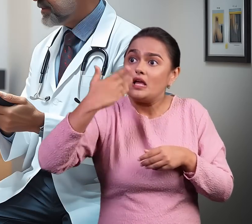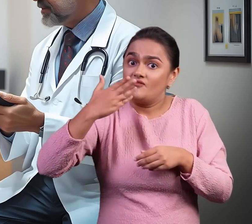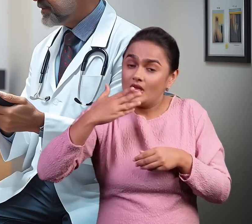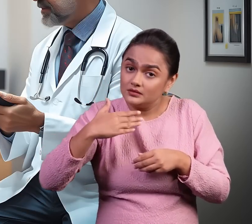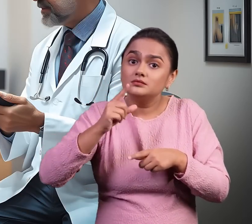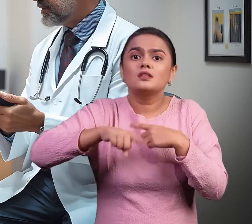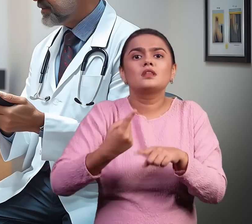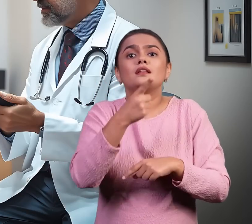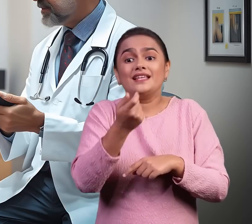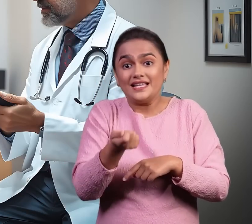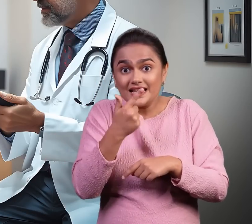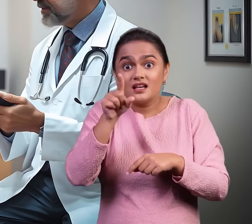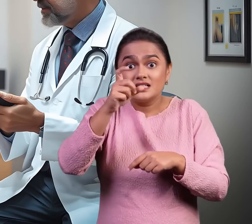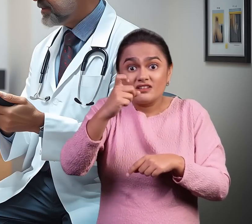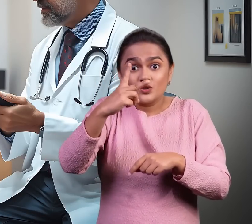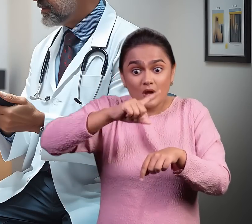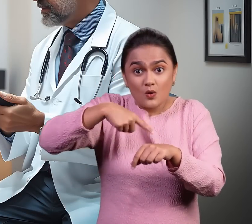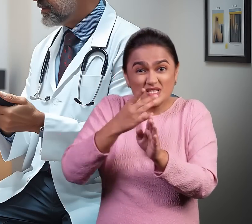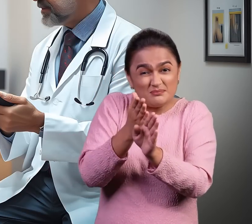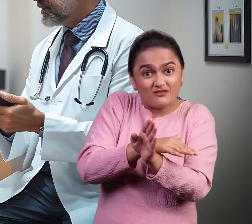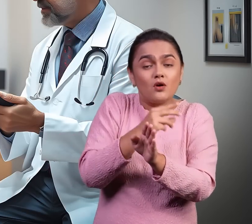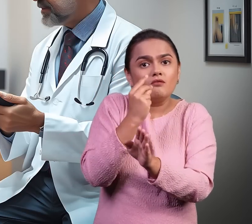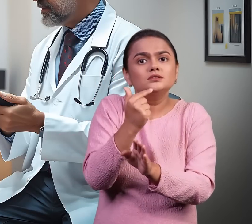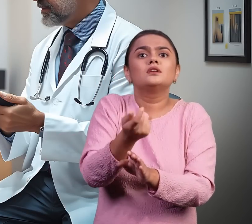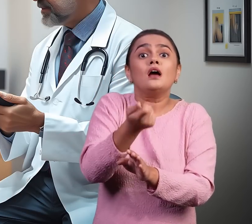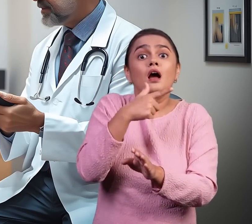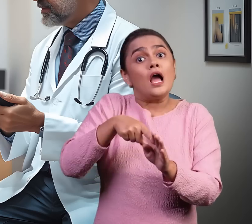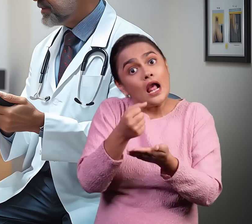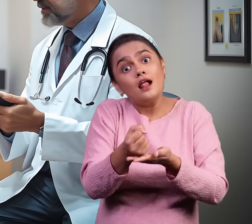They will prescribe medicine that will be effective within 72 hours